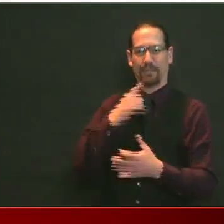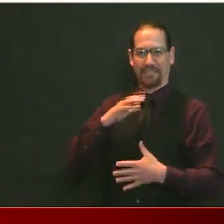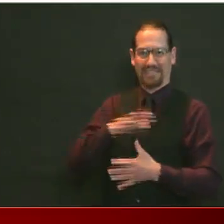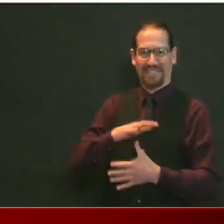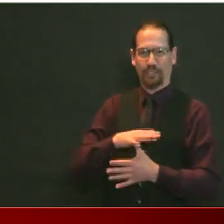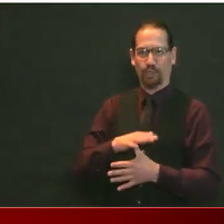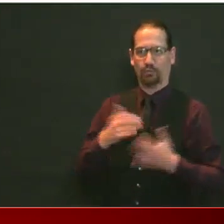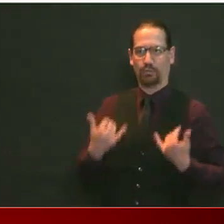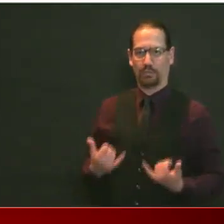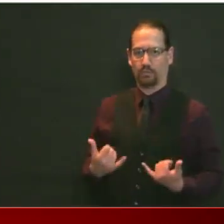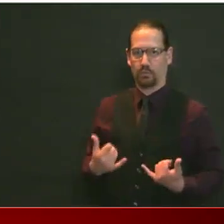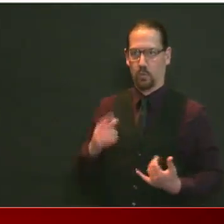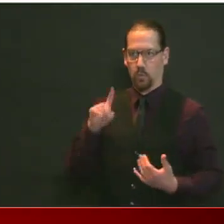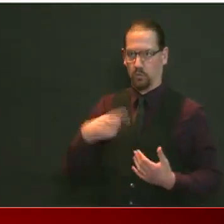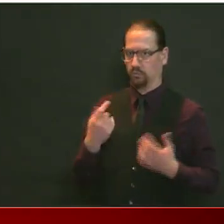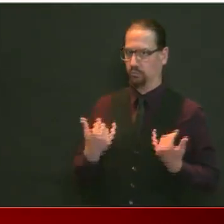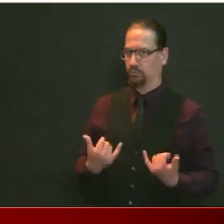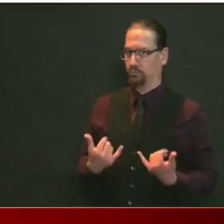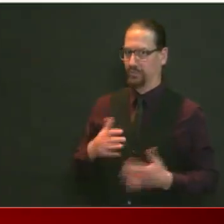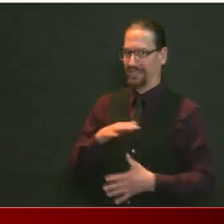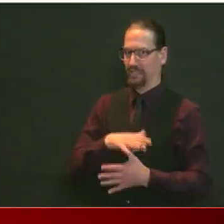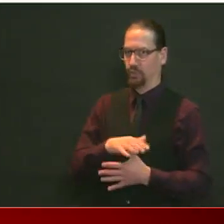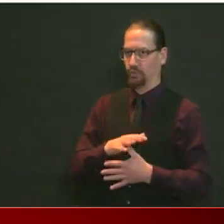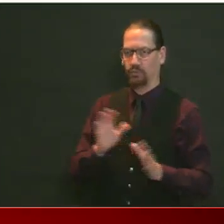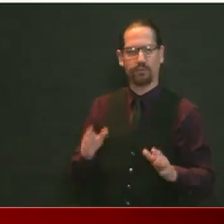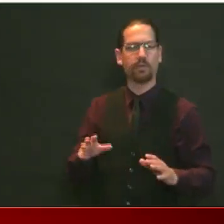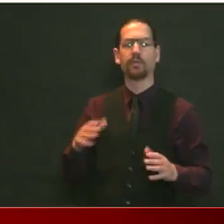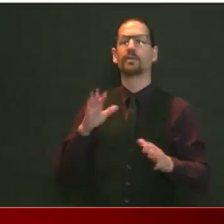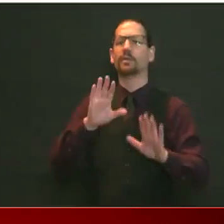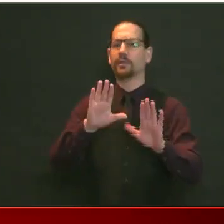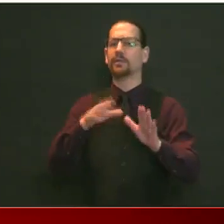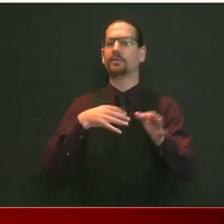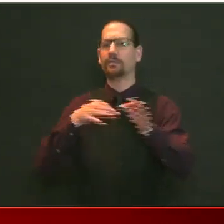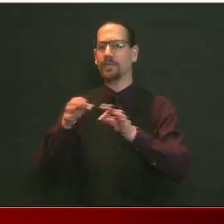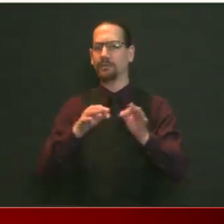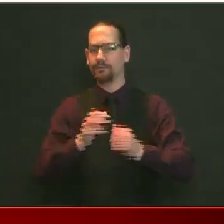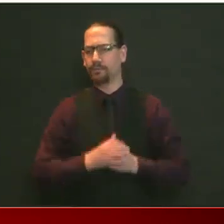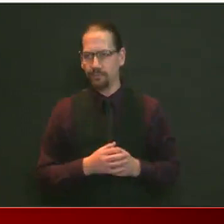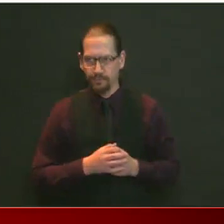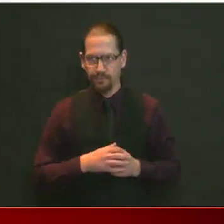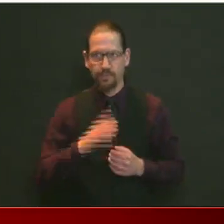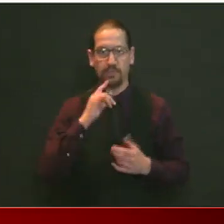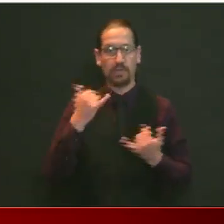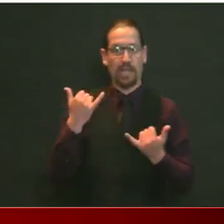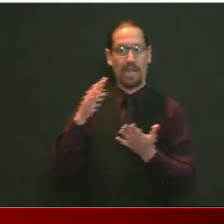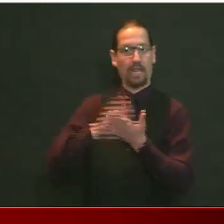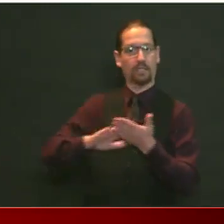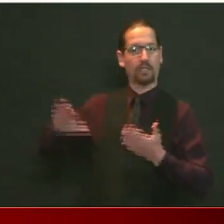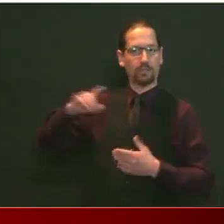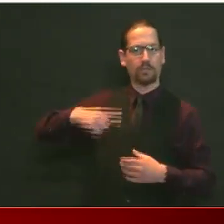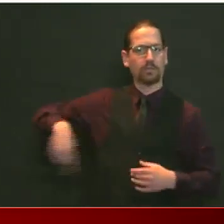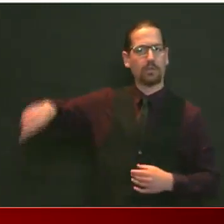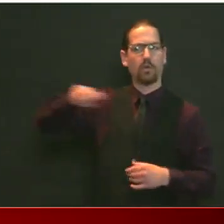IN YOUR BUDGET? FOR THIS YEAR'S SENIORS HE'S TALKING ABOUT. YEAH. OH, THIS YEAR'S SENIORS. TO THAT POINT, I